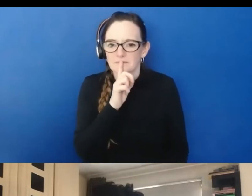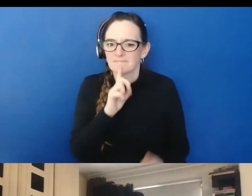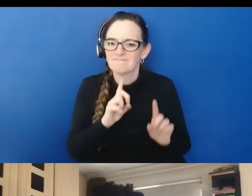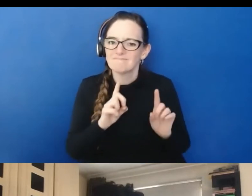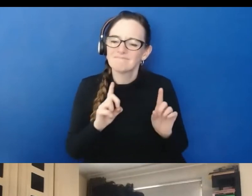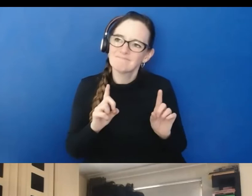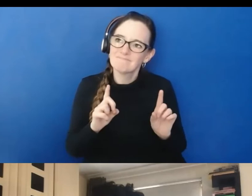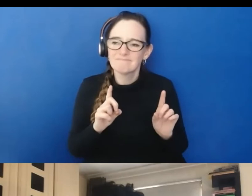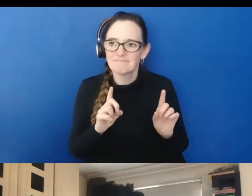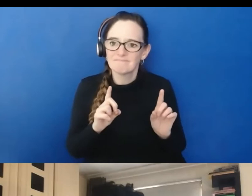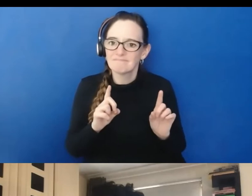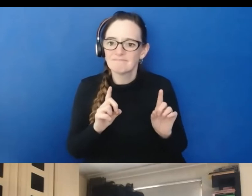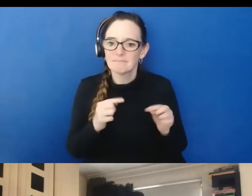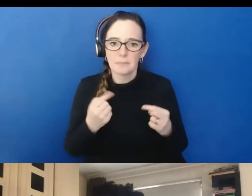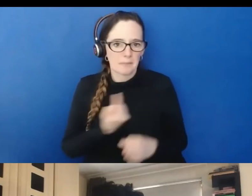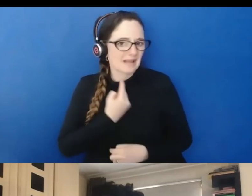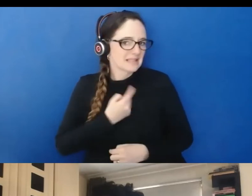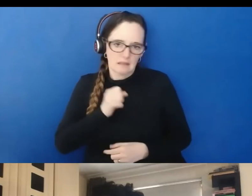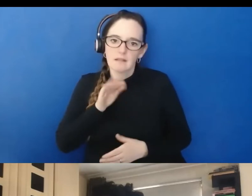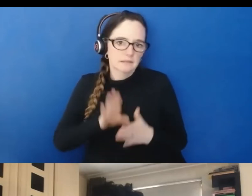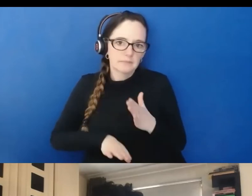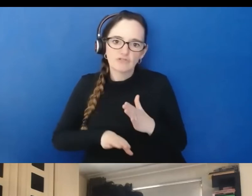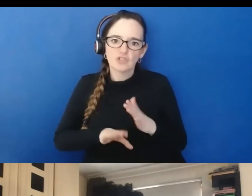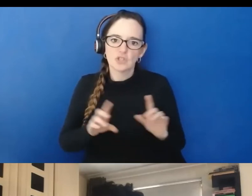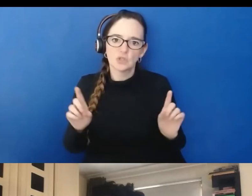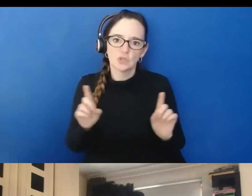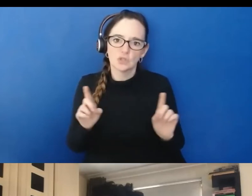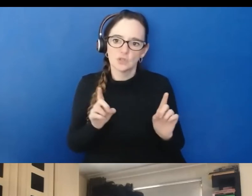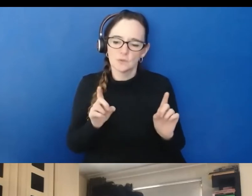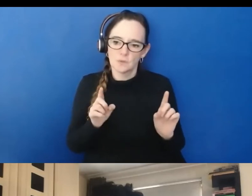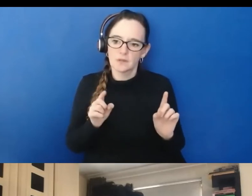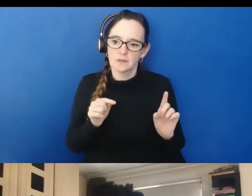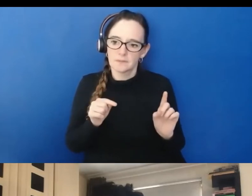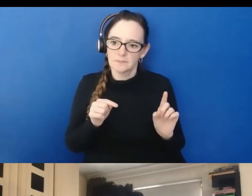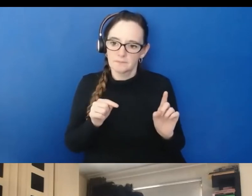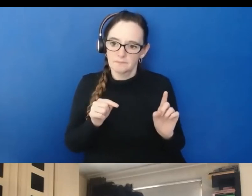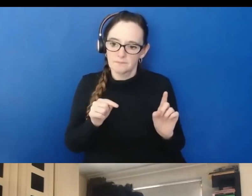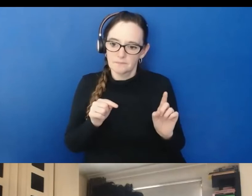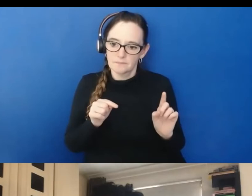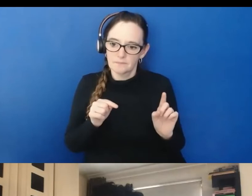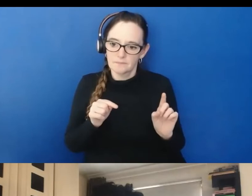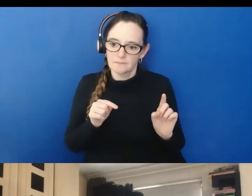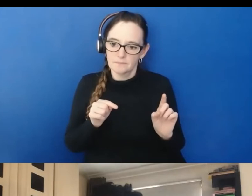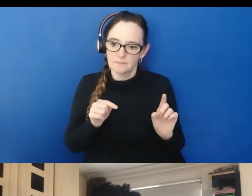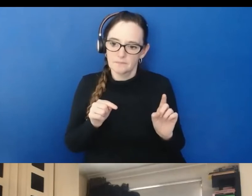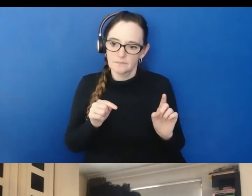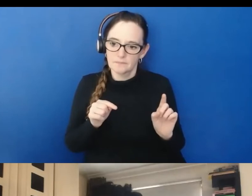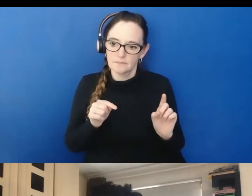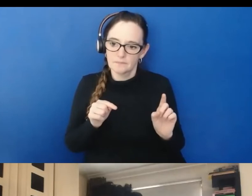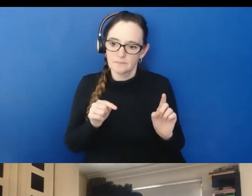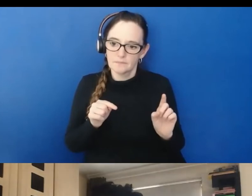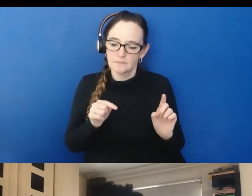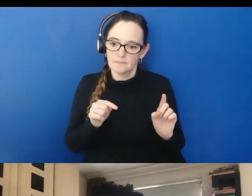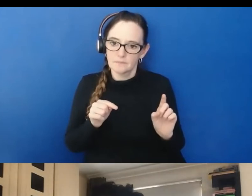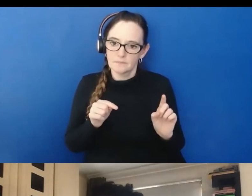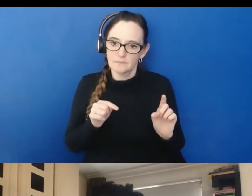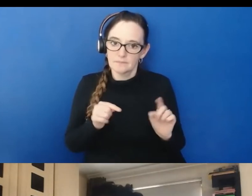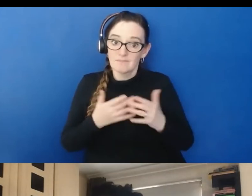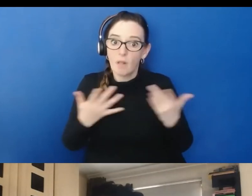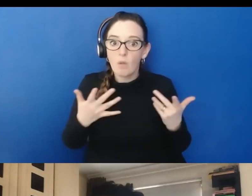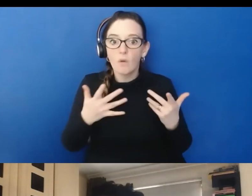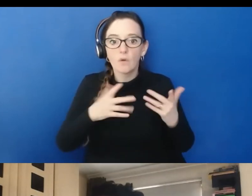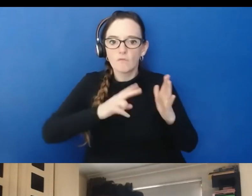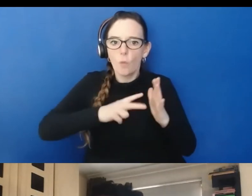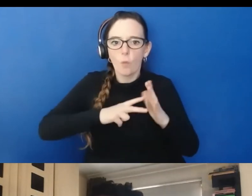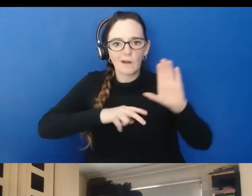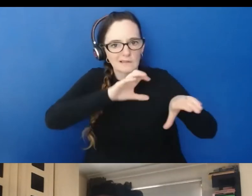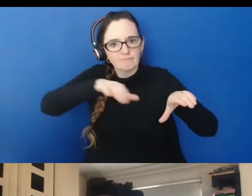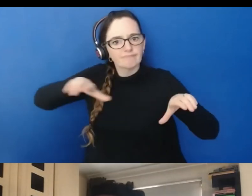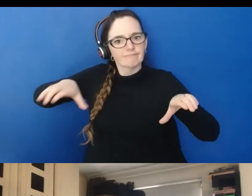I've personally experienced is that, quite a lot of institutions, companies, let's